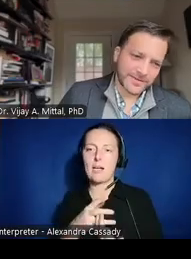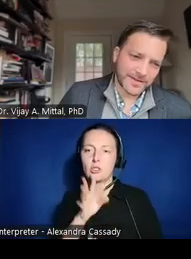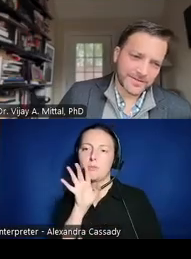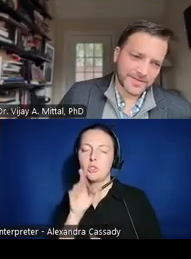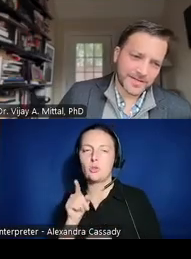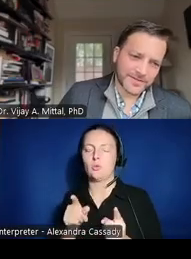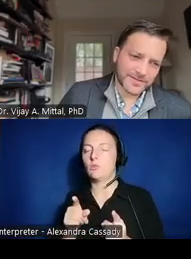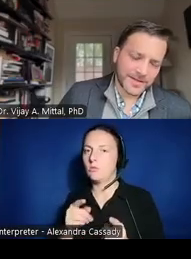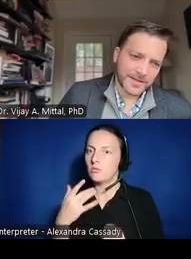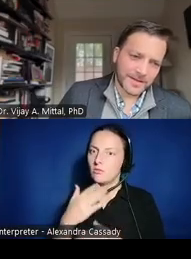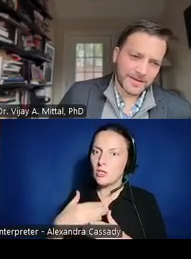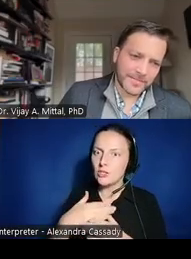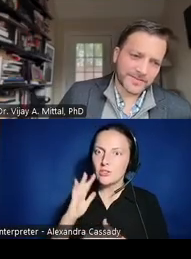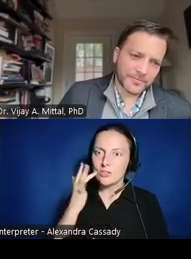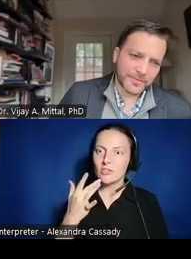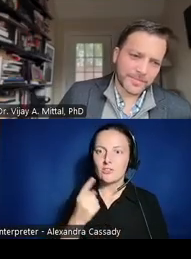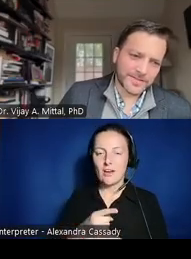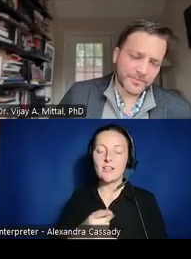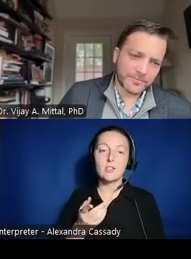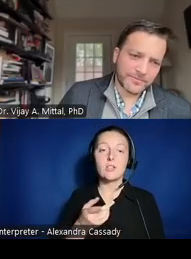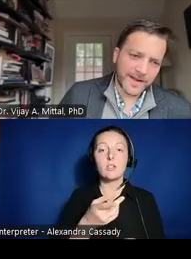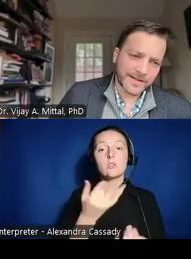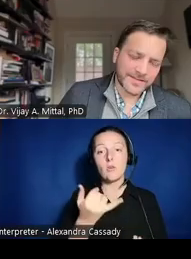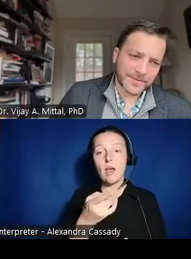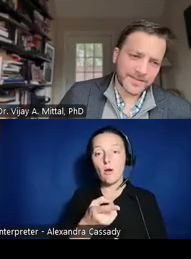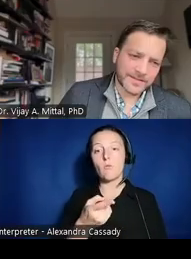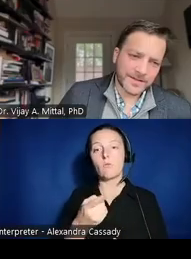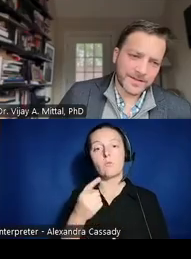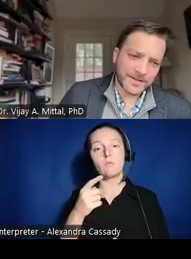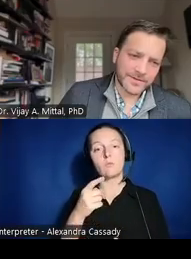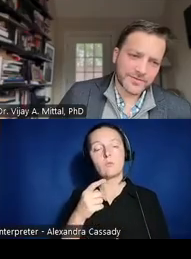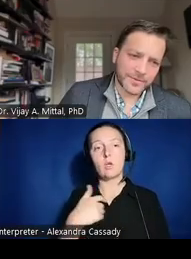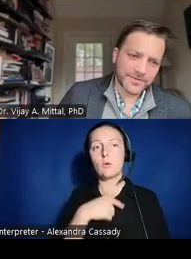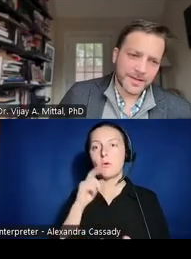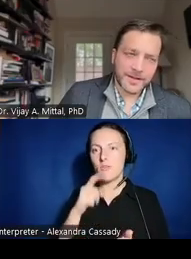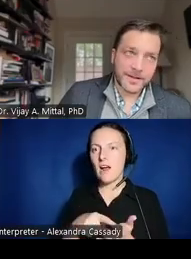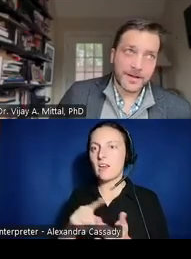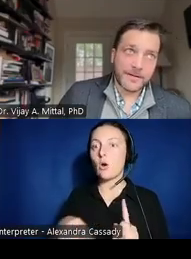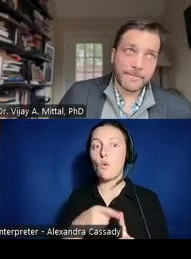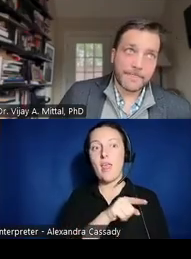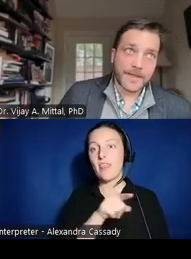those kinds of gestures. Um because when a part what we're finding is when these uh individuals um